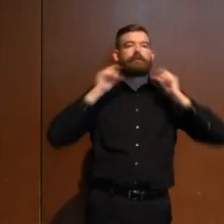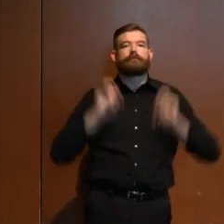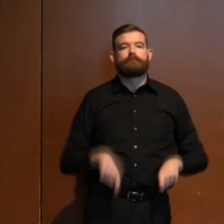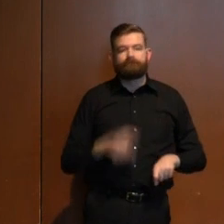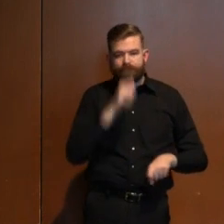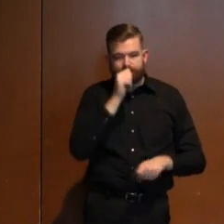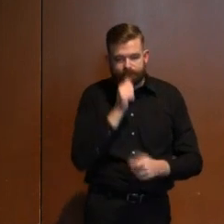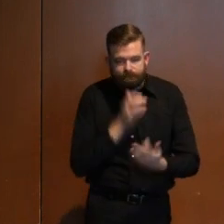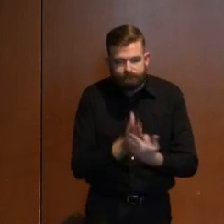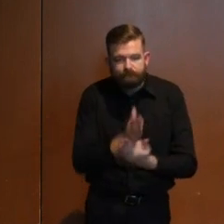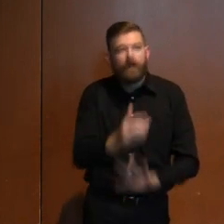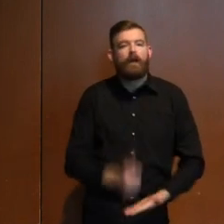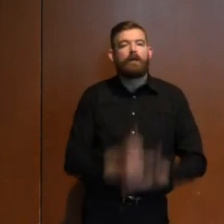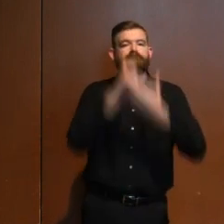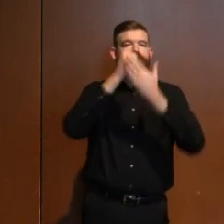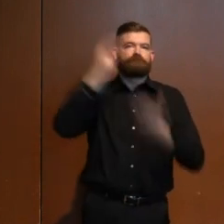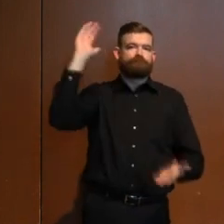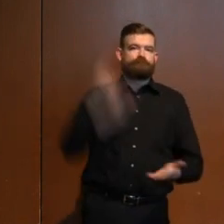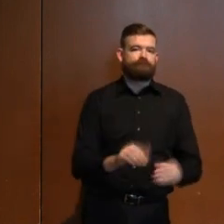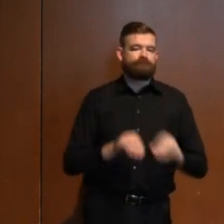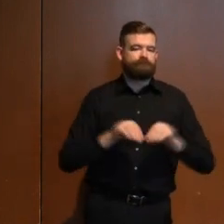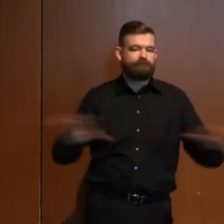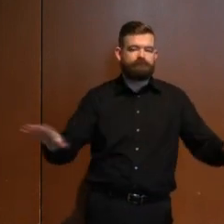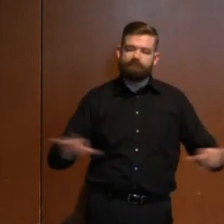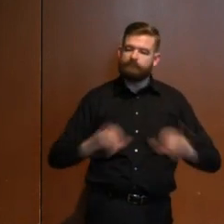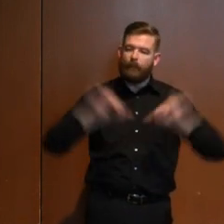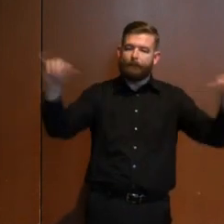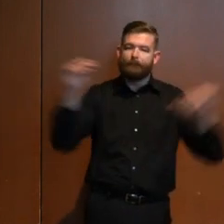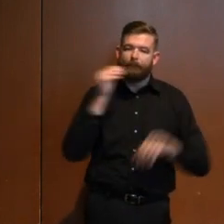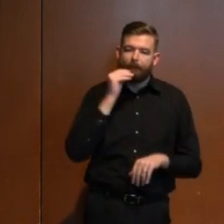I THINK ALL OVERWELMINGLY FOLKS THINK THAT'S HIGHLY CORRELATED